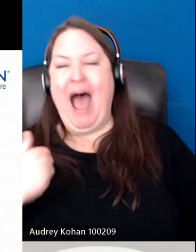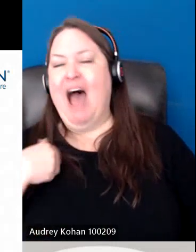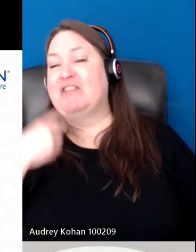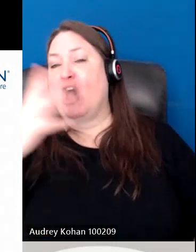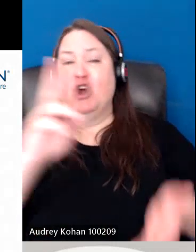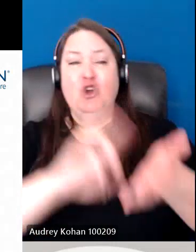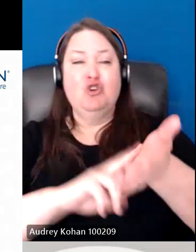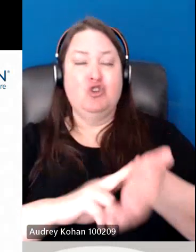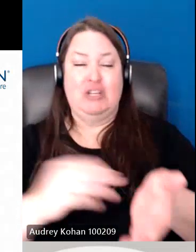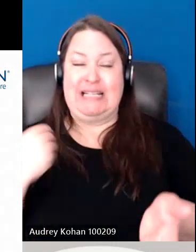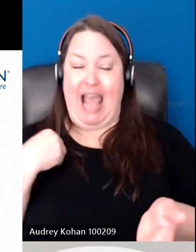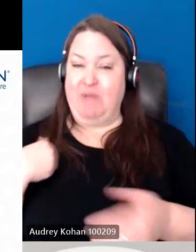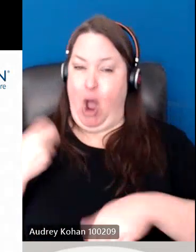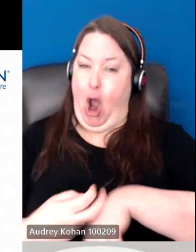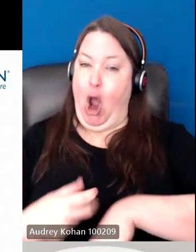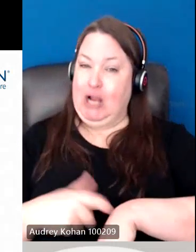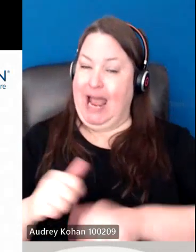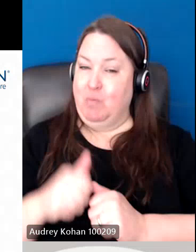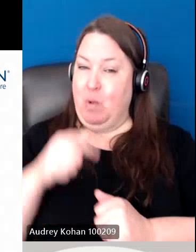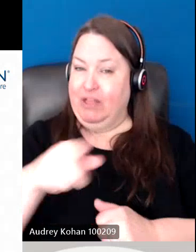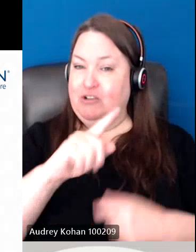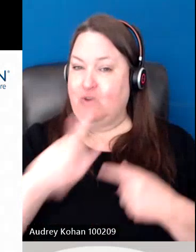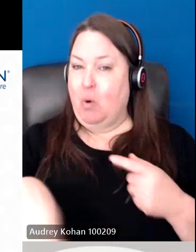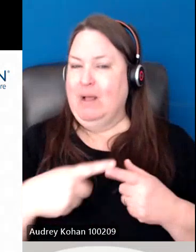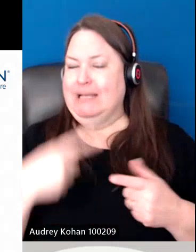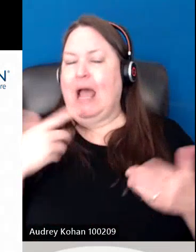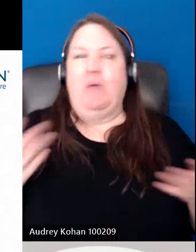me a little bit of a hard time with this when they said well geez if I'm blind I'm not going to